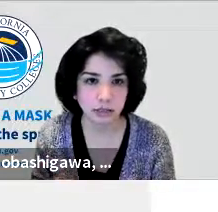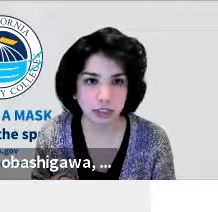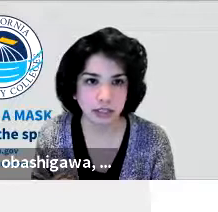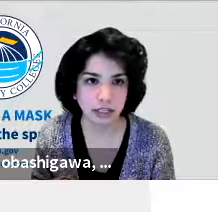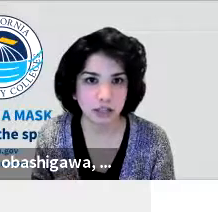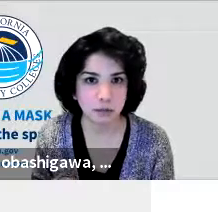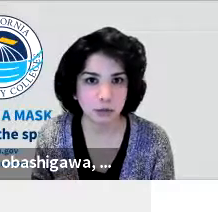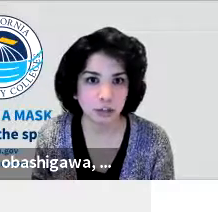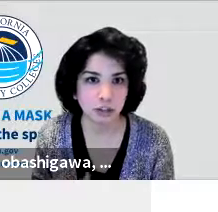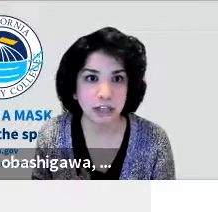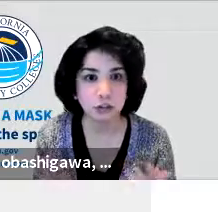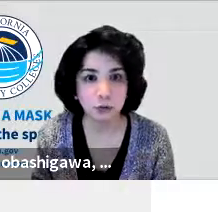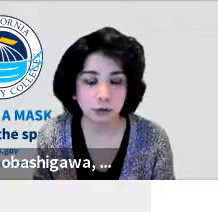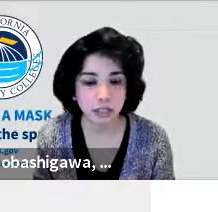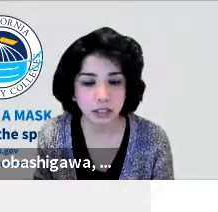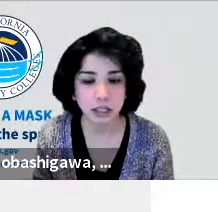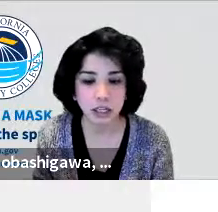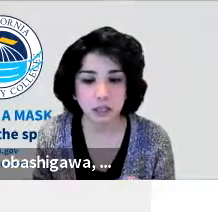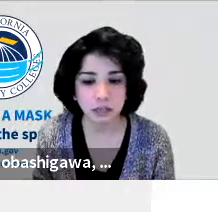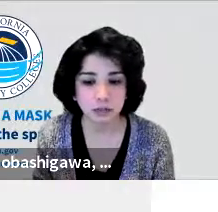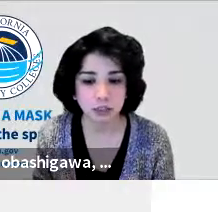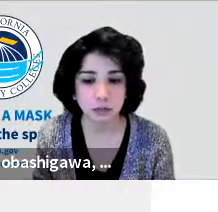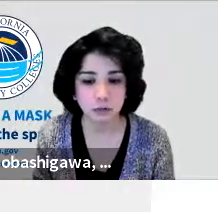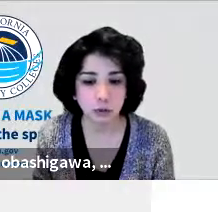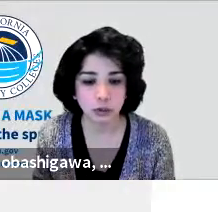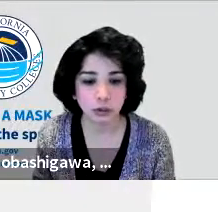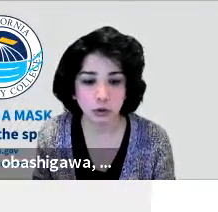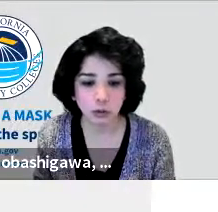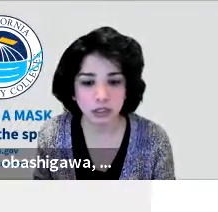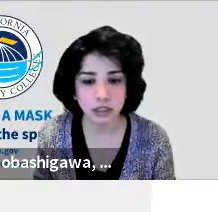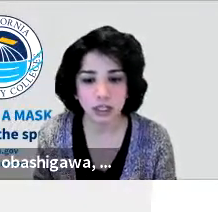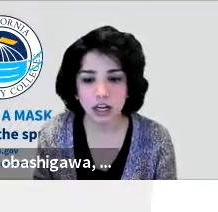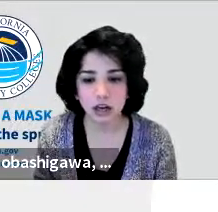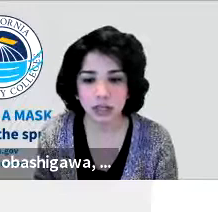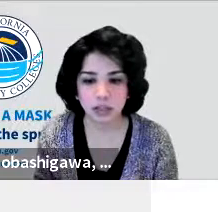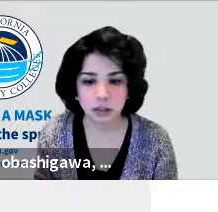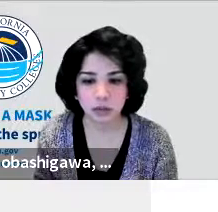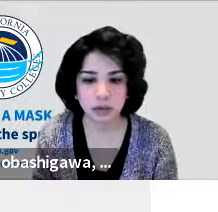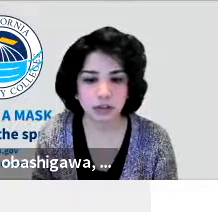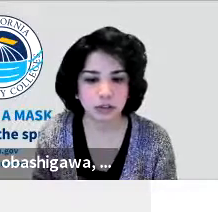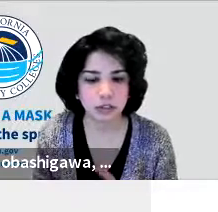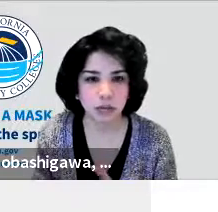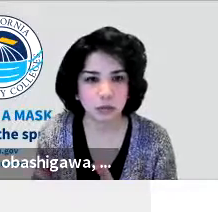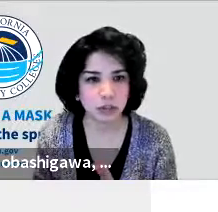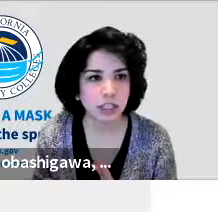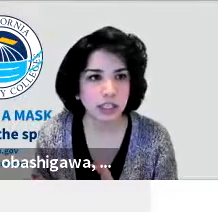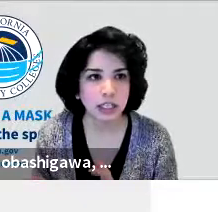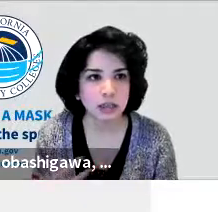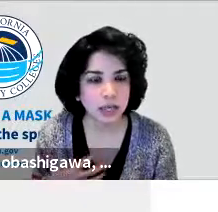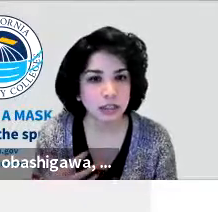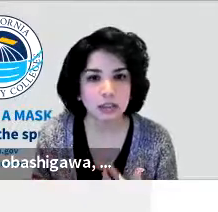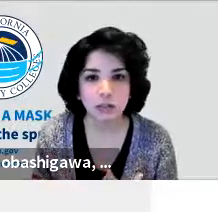subject area information. meishan that you've created specifically for your course. And so you know, there's a lot more independence and